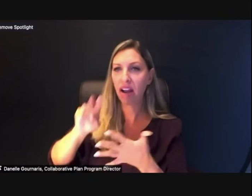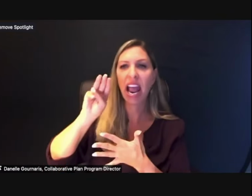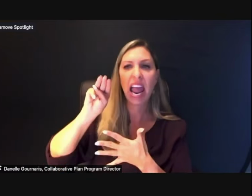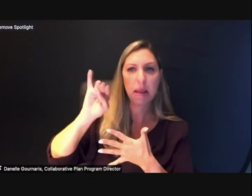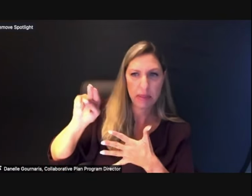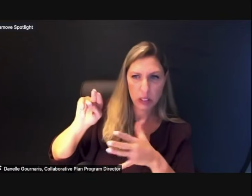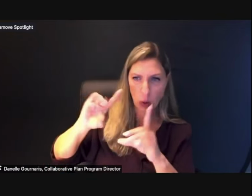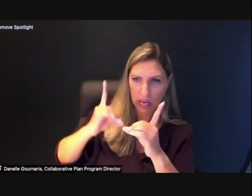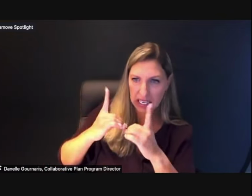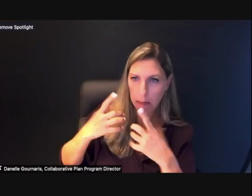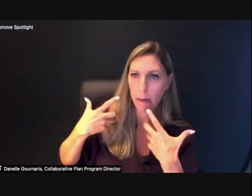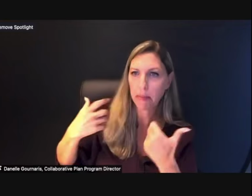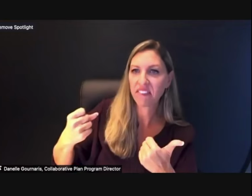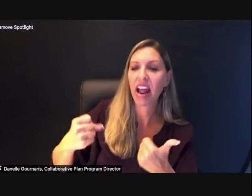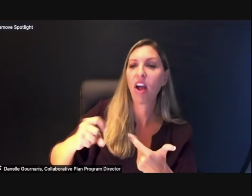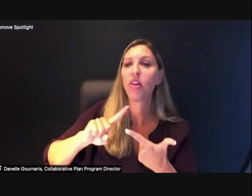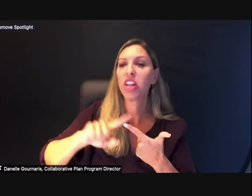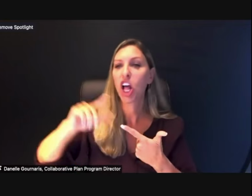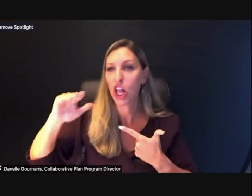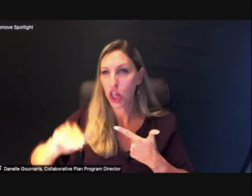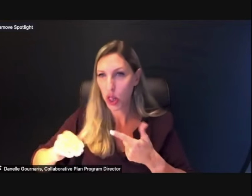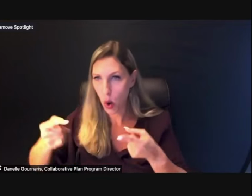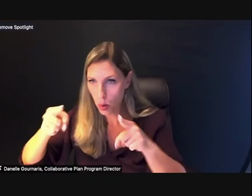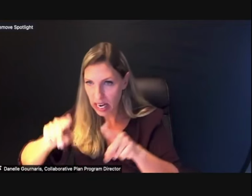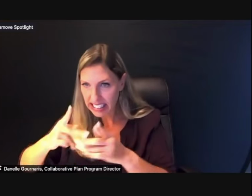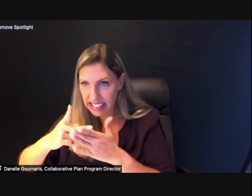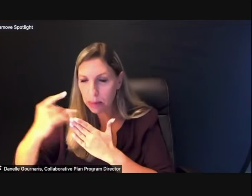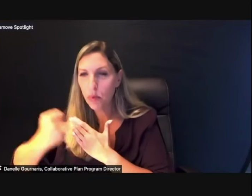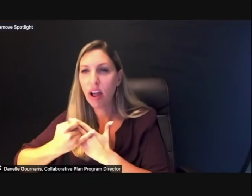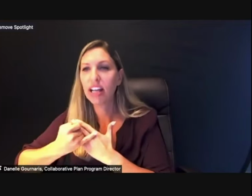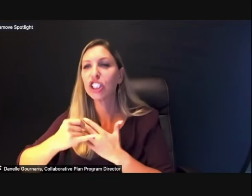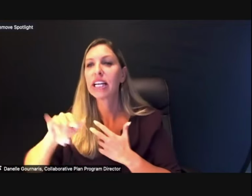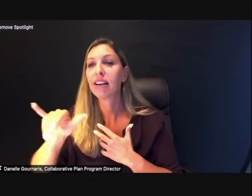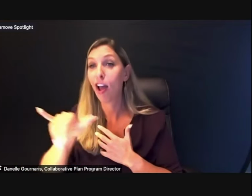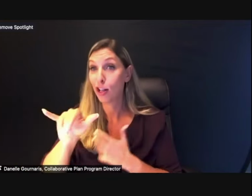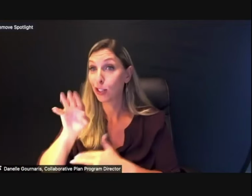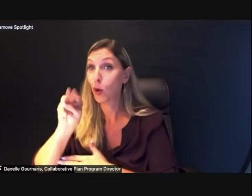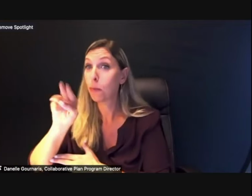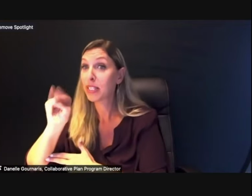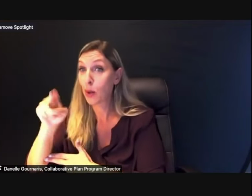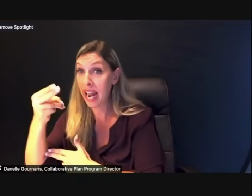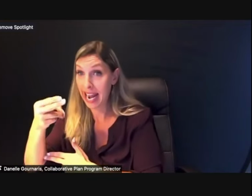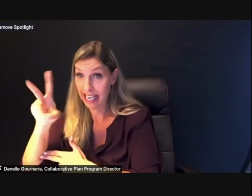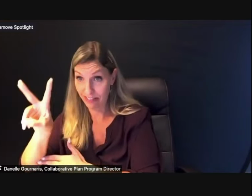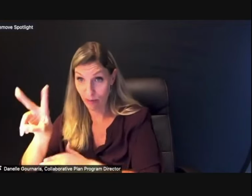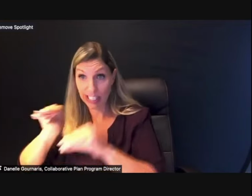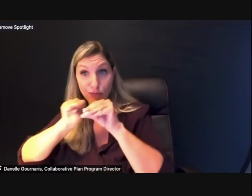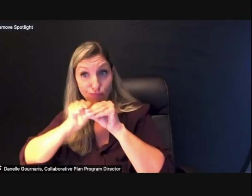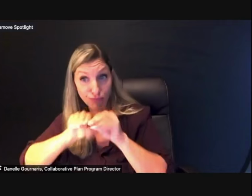Department of Health, Low Incidence Projects, and Minnesota Hands & Voices.